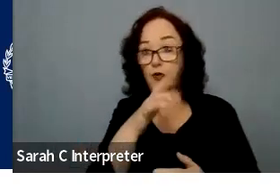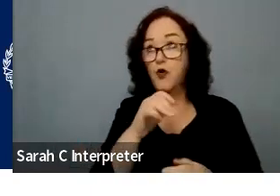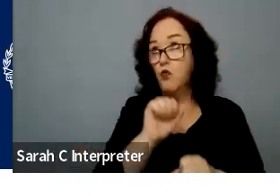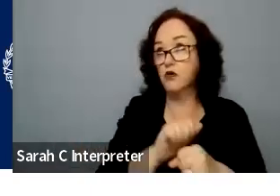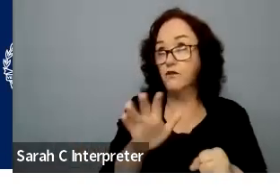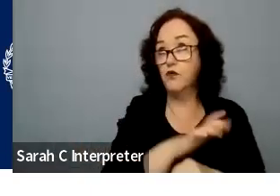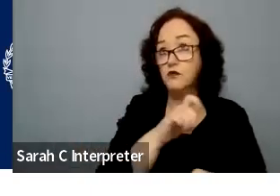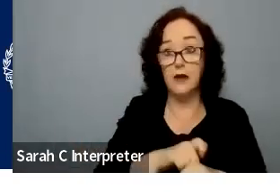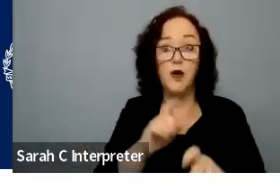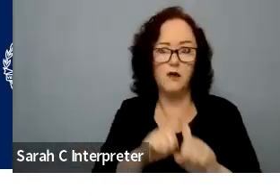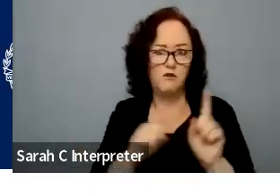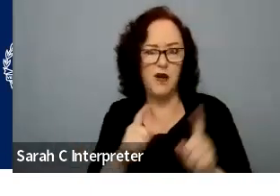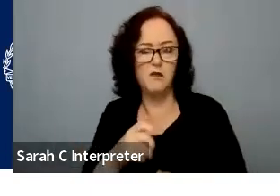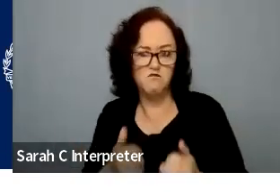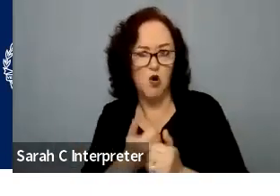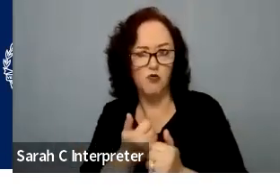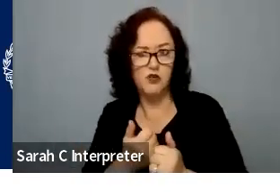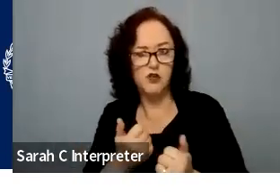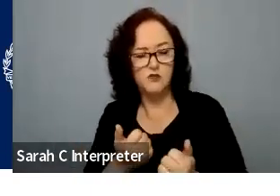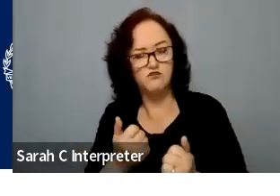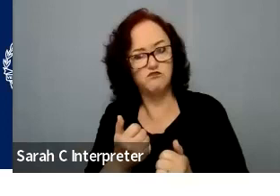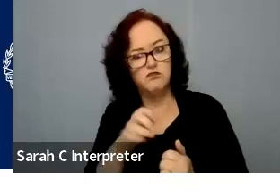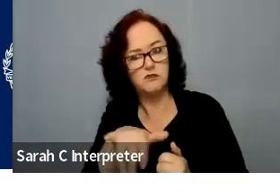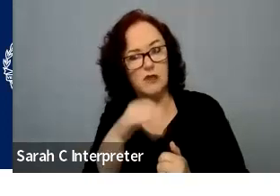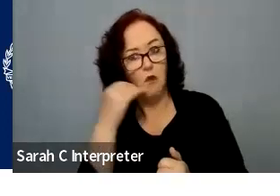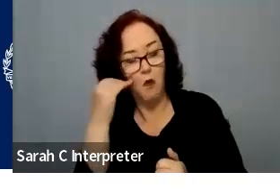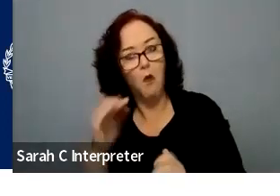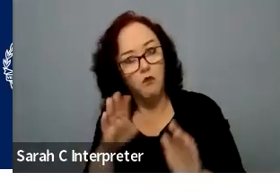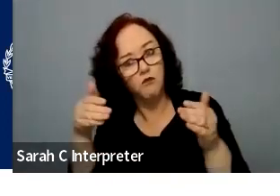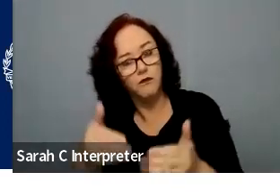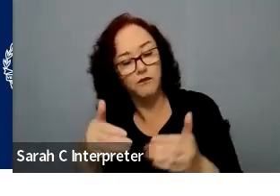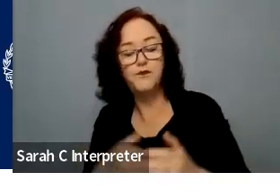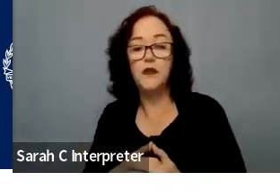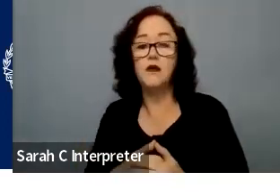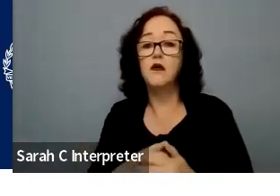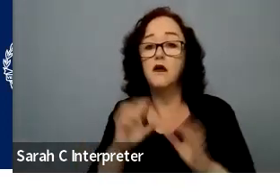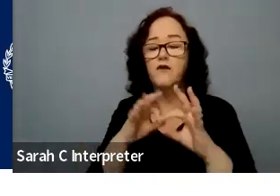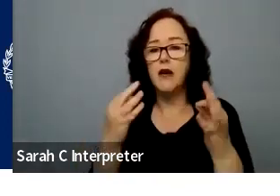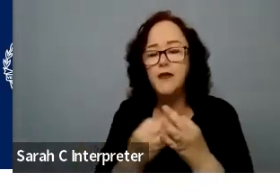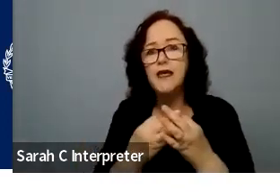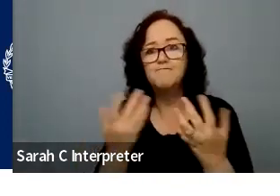and the family was exploring the availability of resources for the future because they anticipated